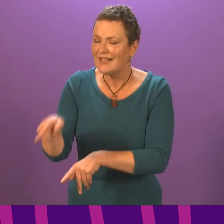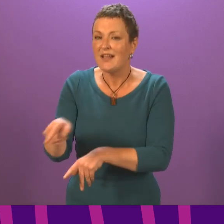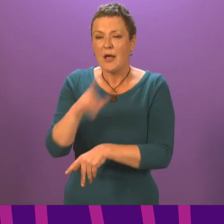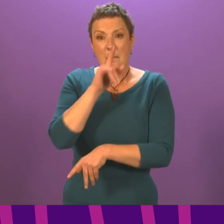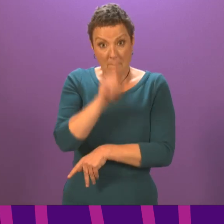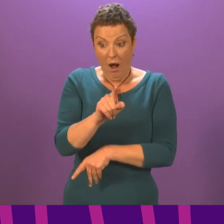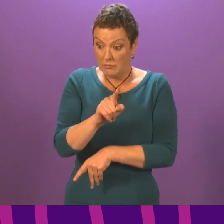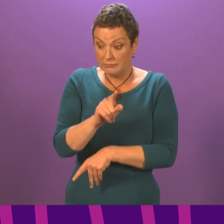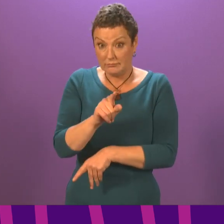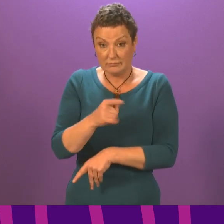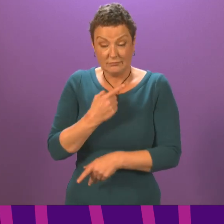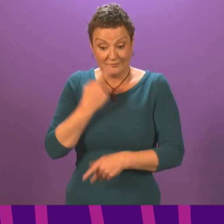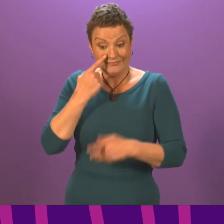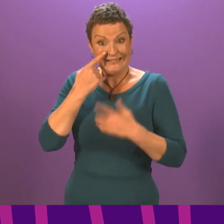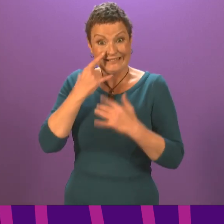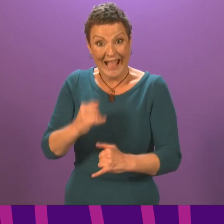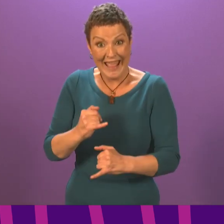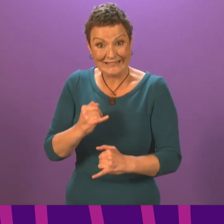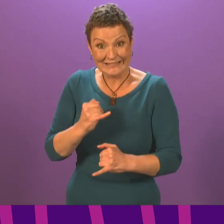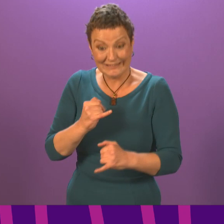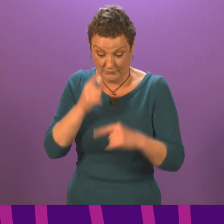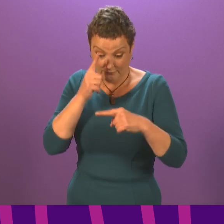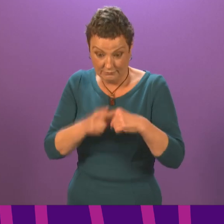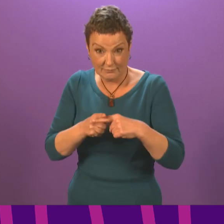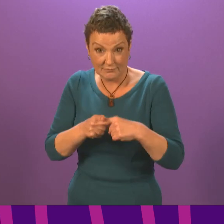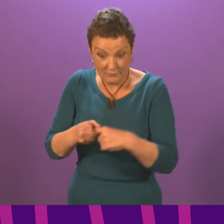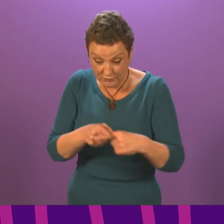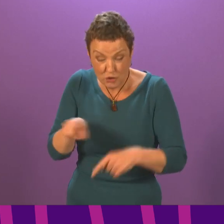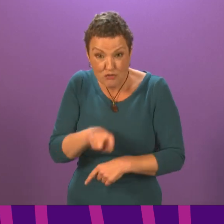The work of test and protect is the most important targeted action to ensure that, as far as